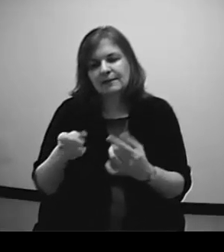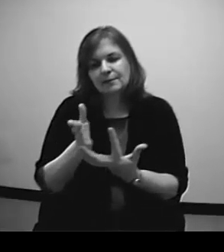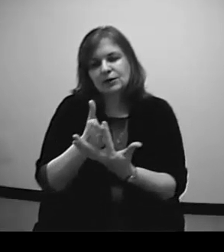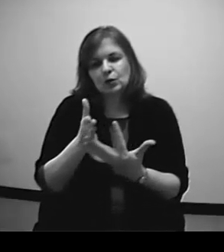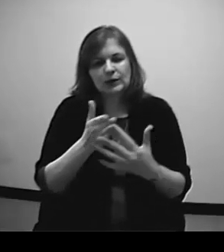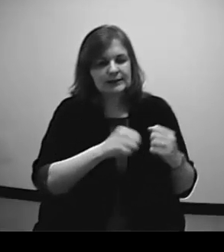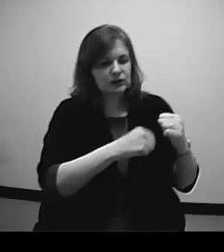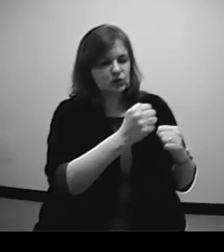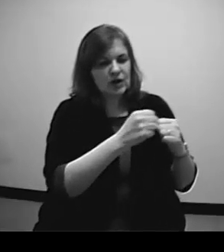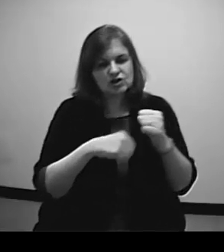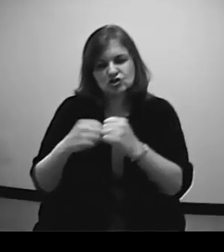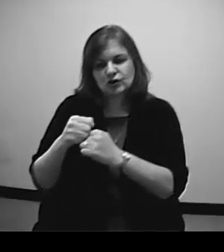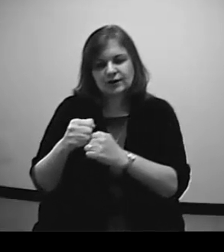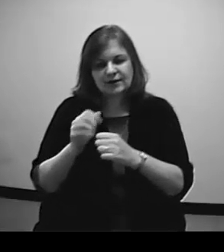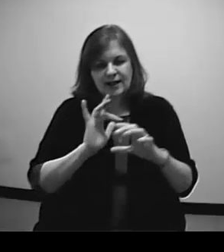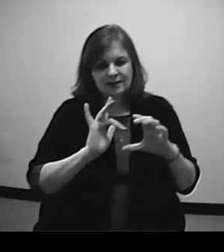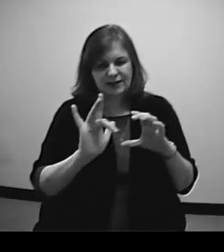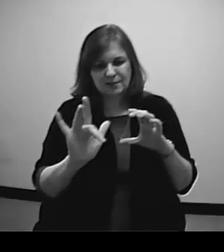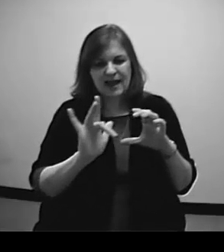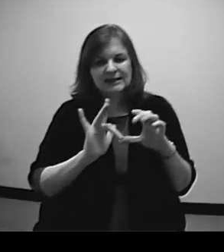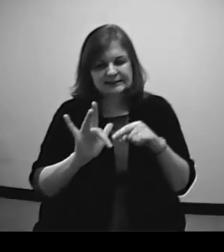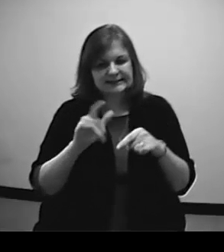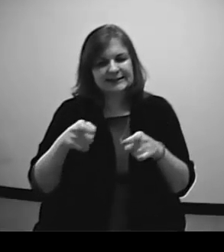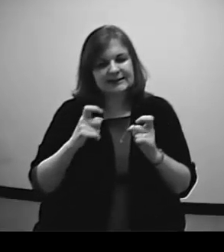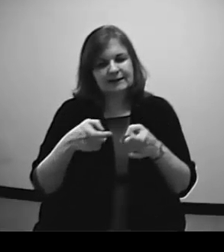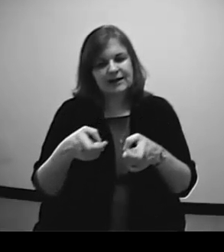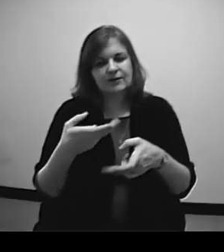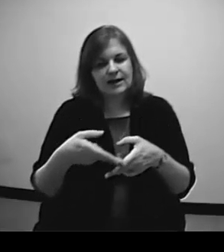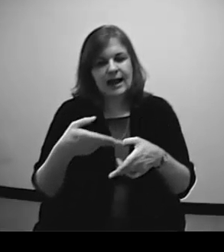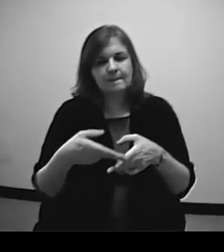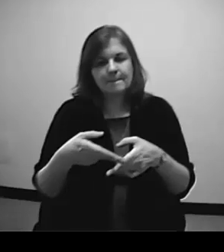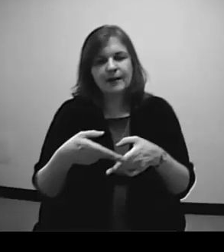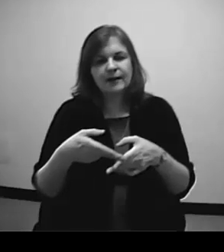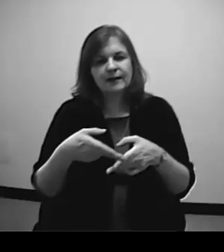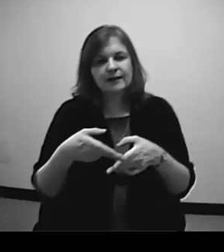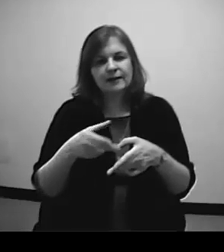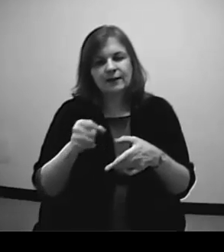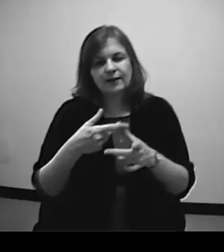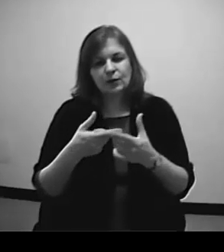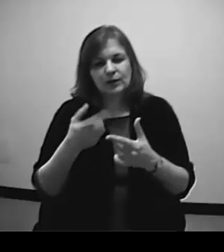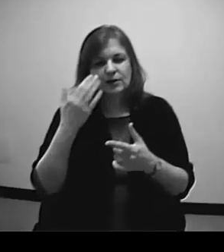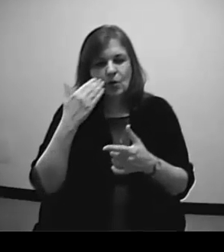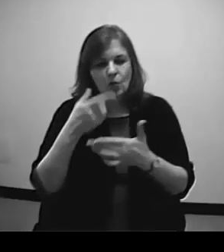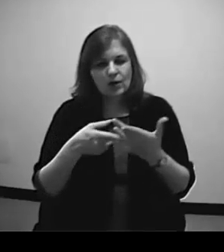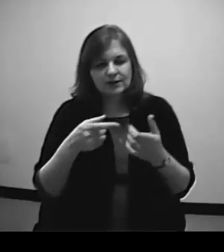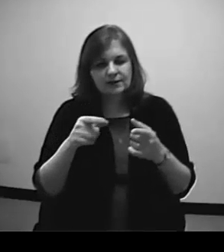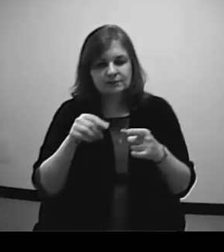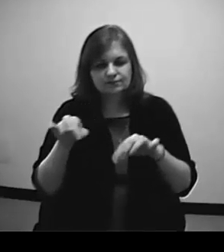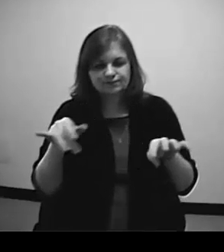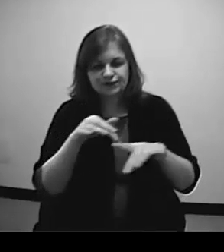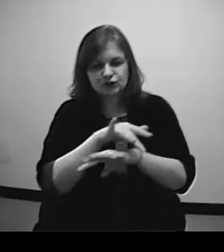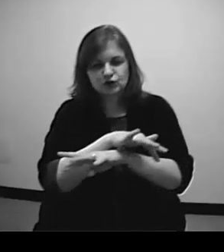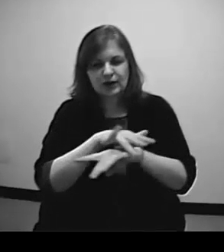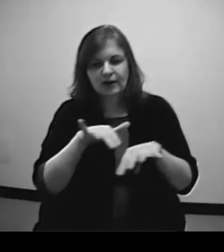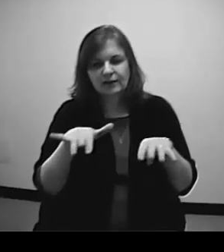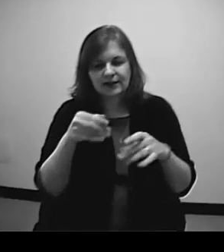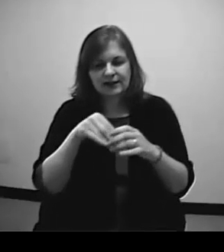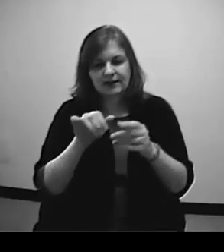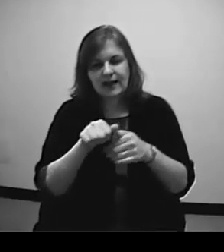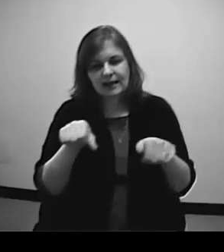structures and spaces so we need to have a space so that we can actually think about what's moving between that organelle